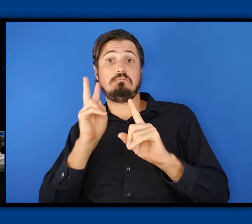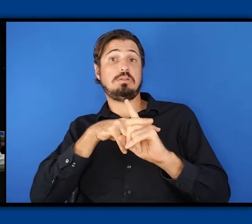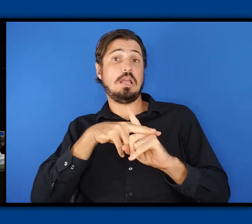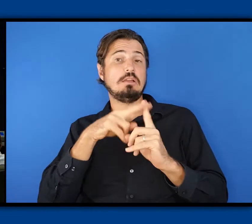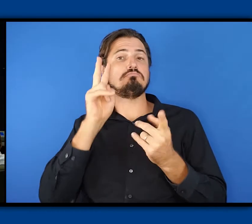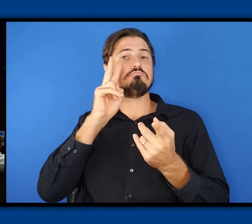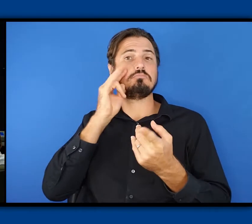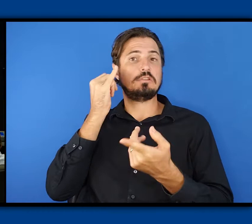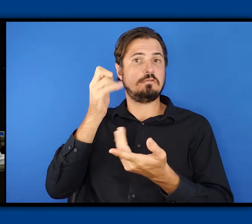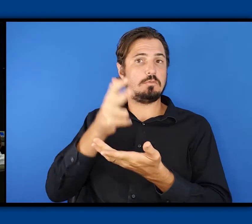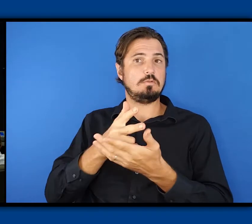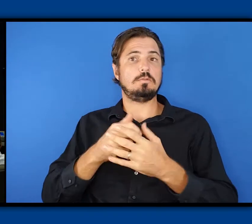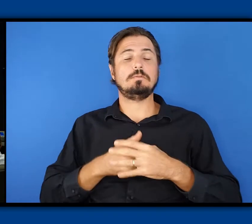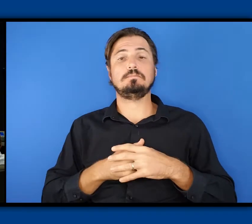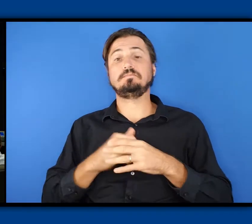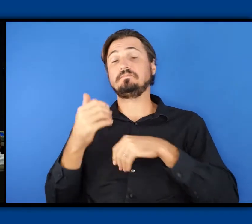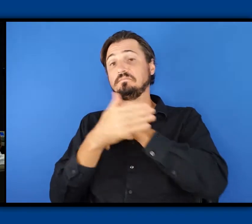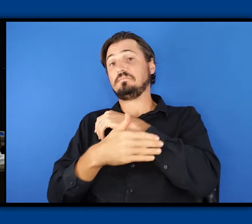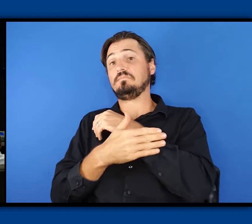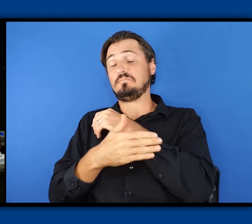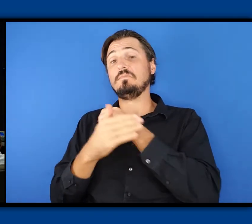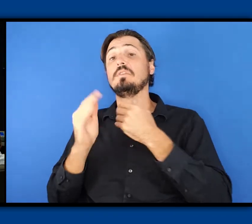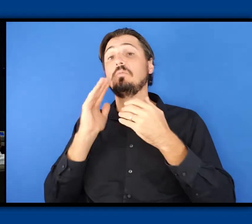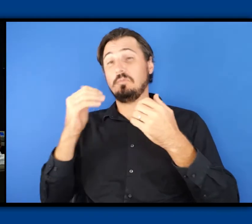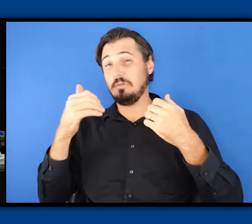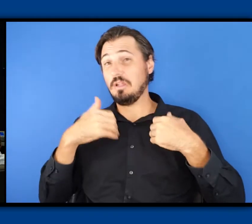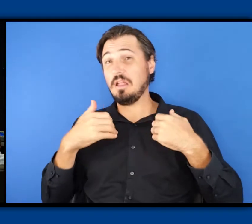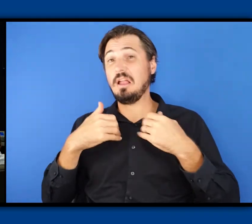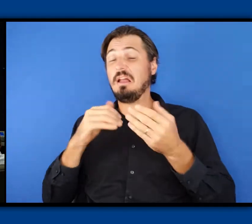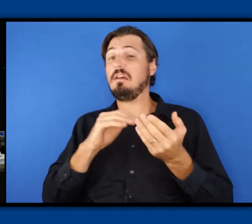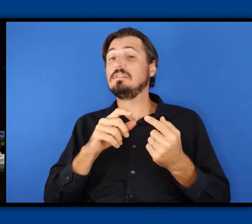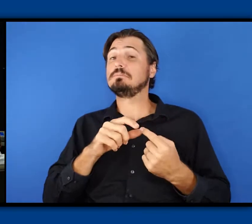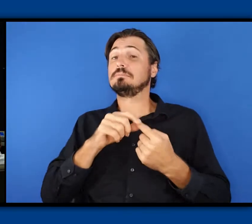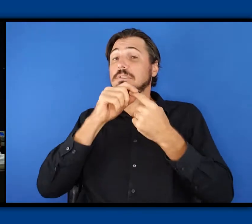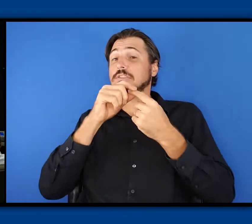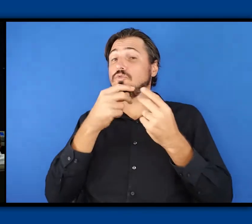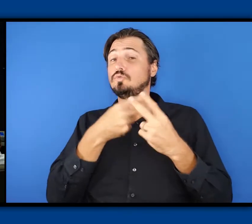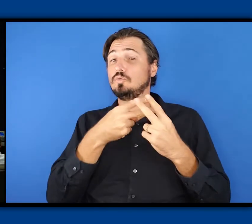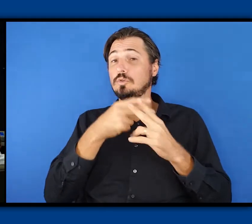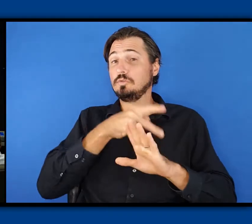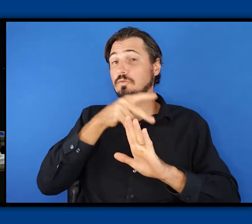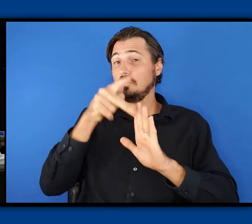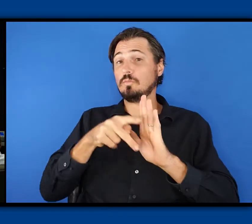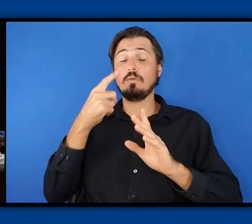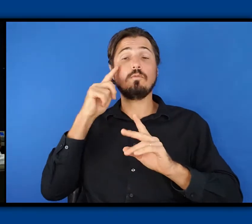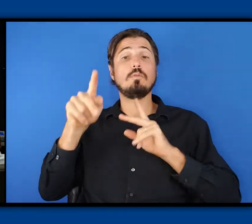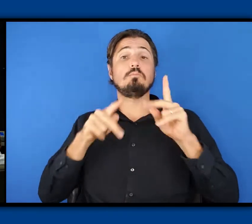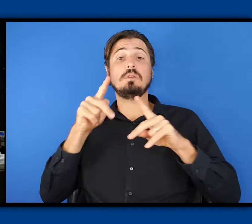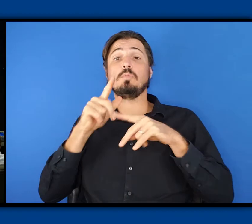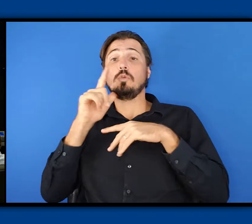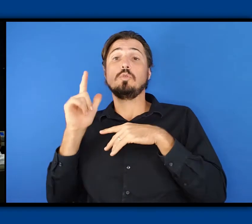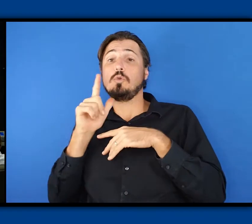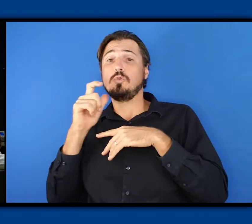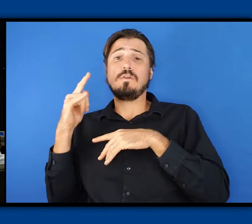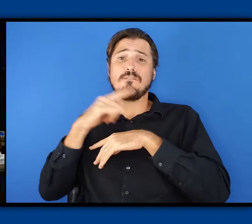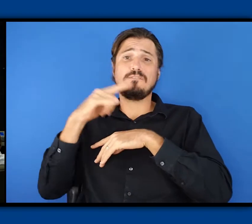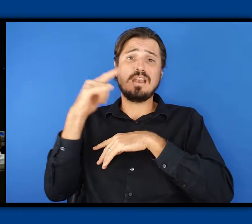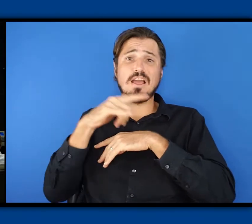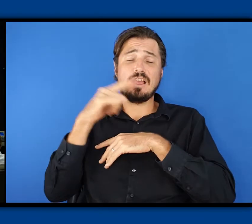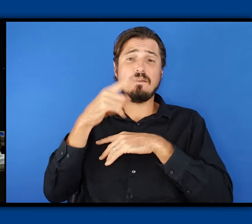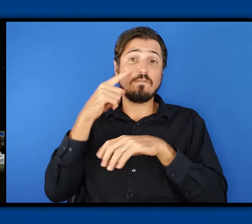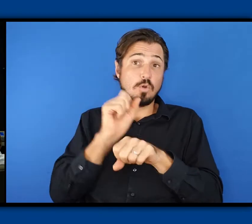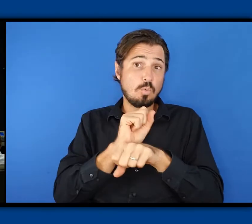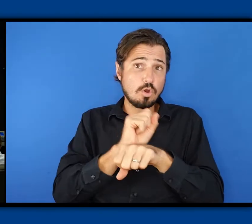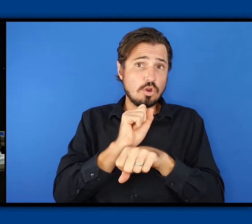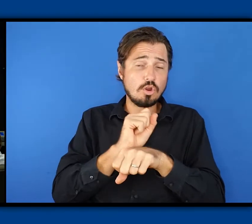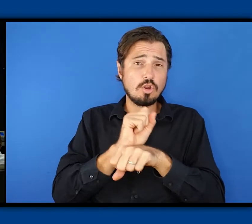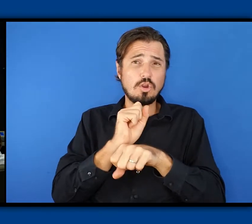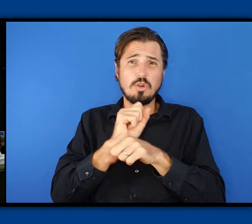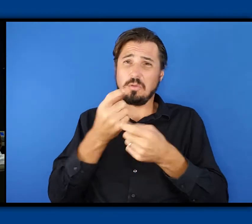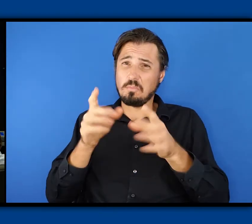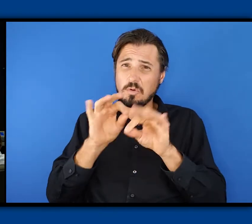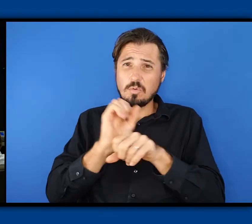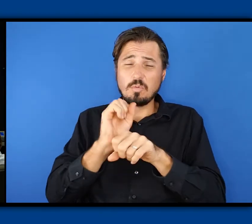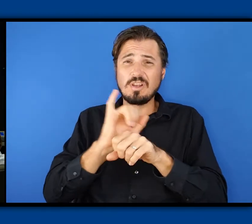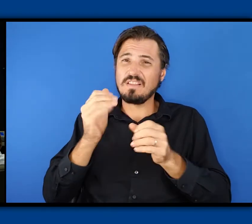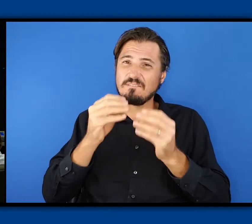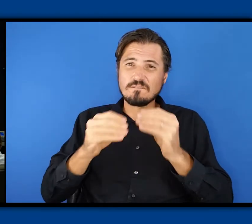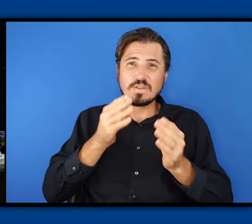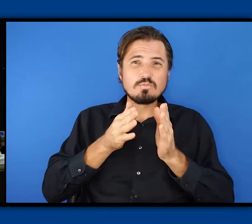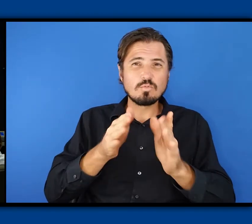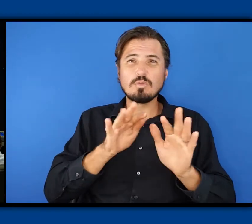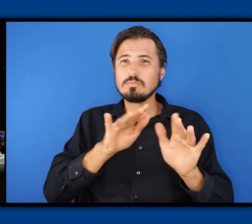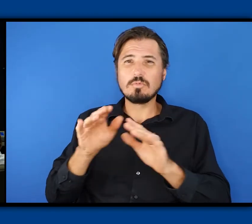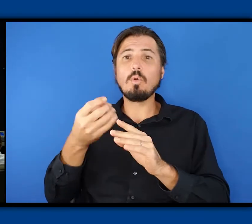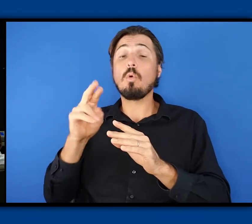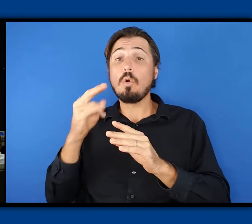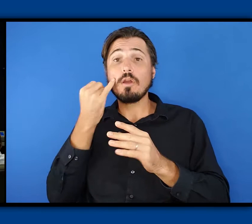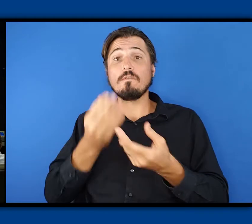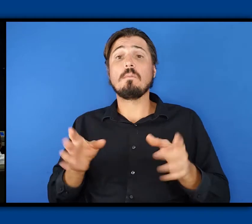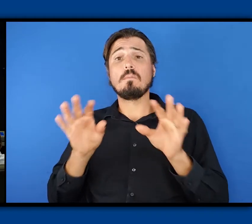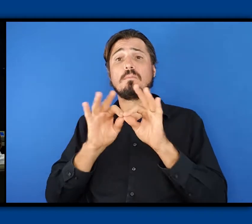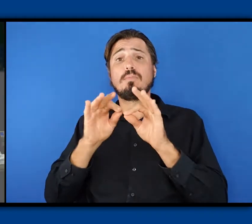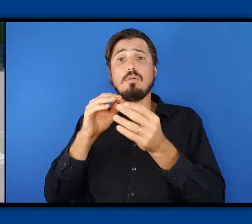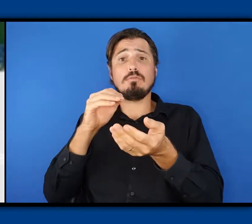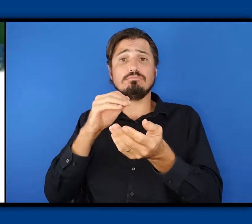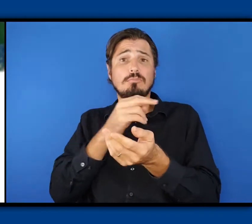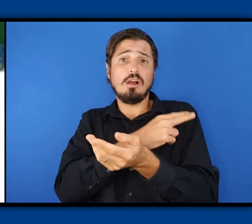The county’s modified quarantine program remains in place for interisland travelers, including critical infrastructure workers, essential medical travel, or other special circumstances. To apply